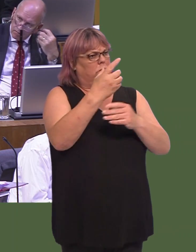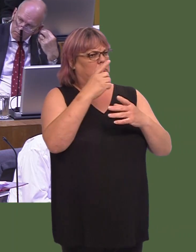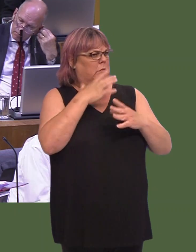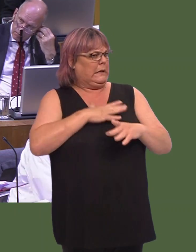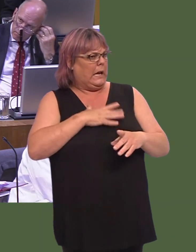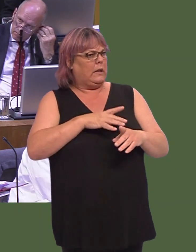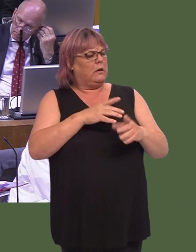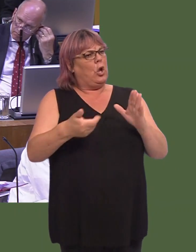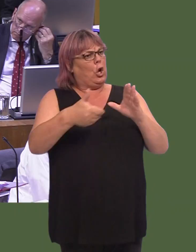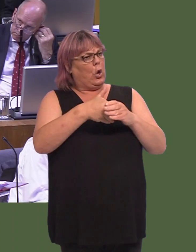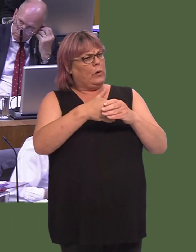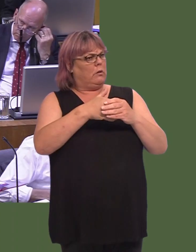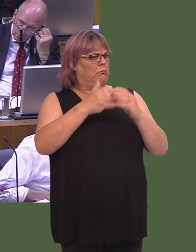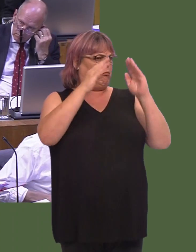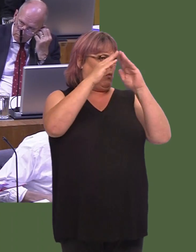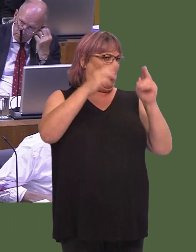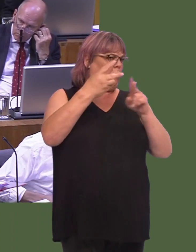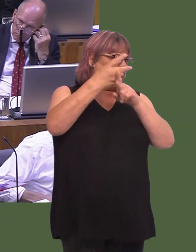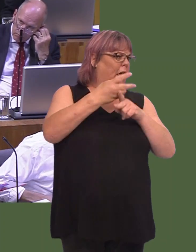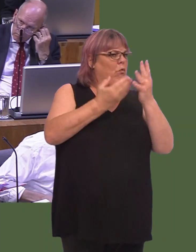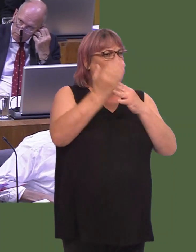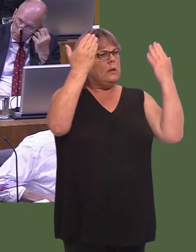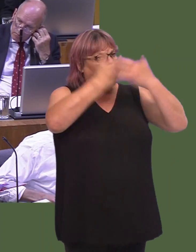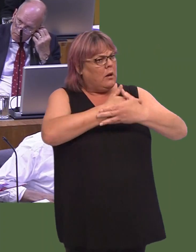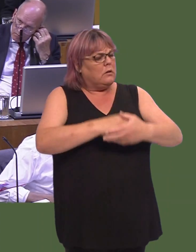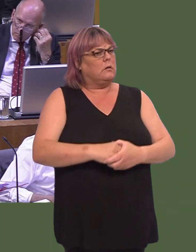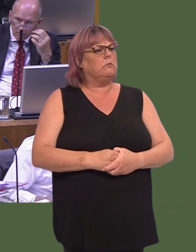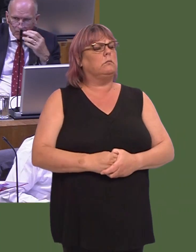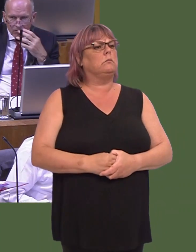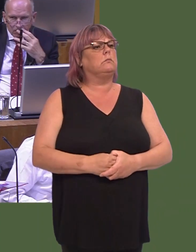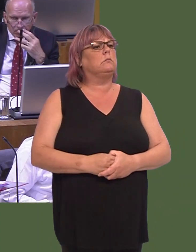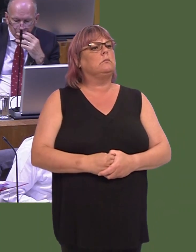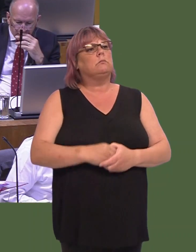nos sydd ei angen, ac am fynd ati i ddiwallu’r anghenion hynny drwy gynllun gofal a chymorth.